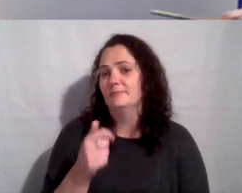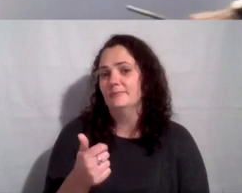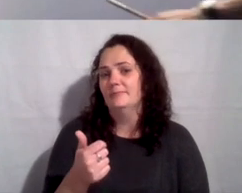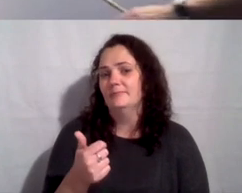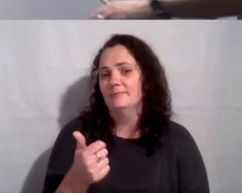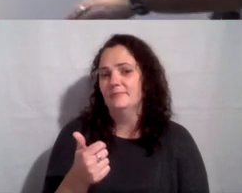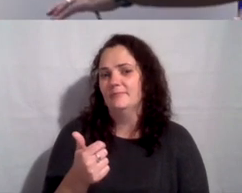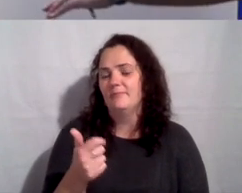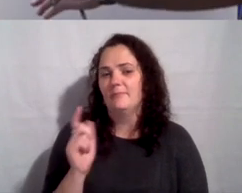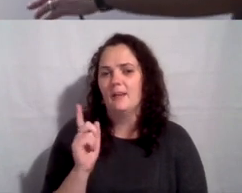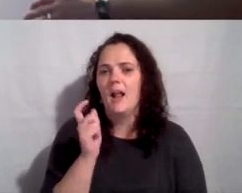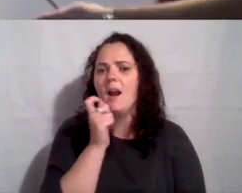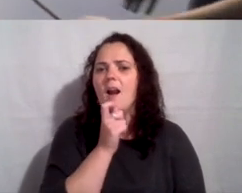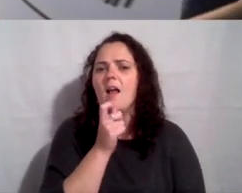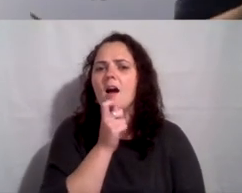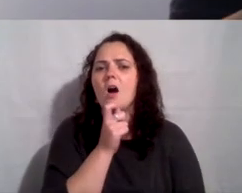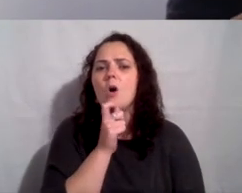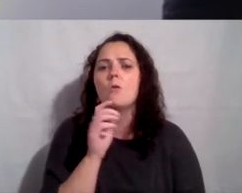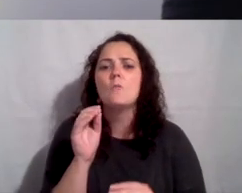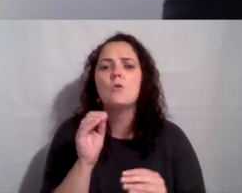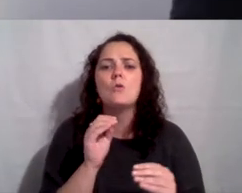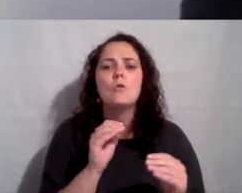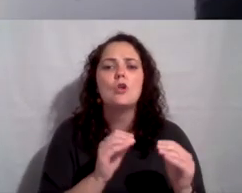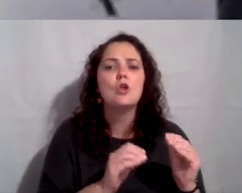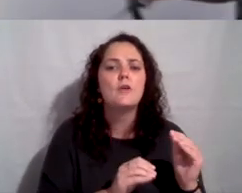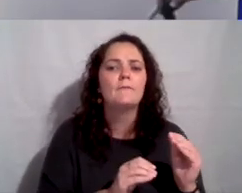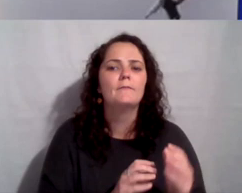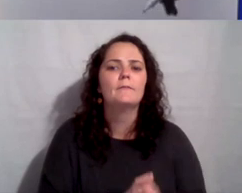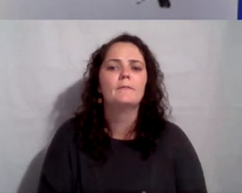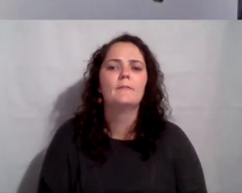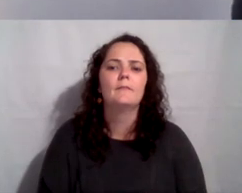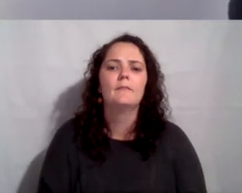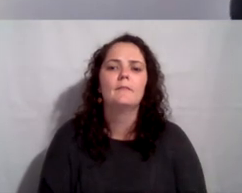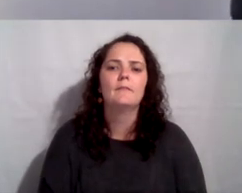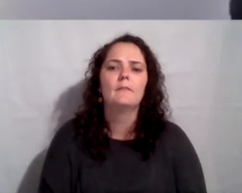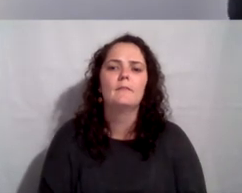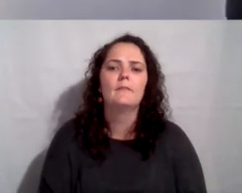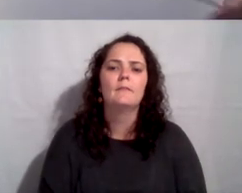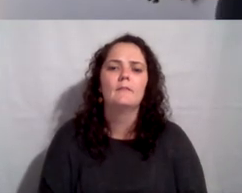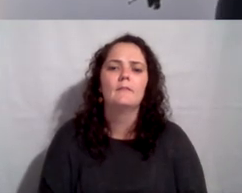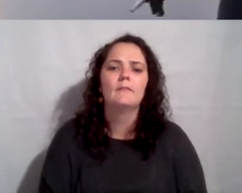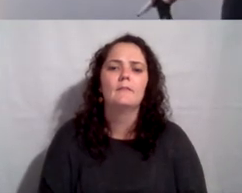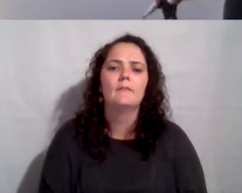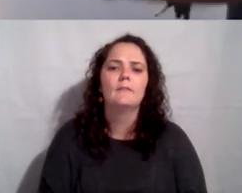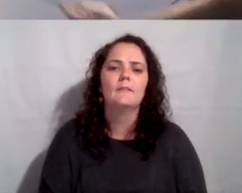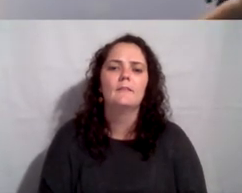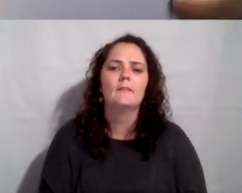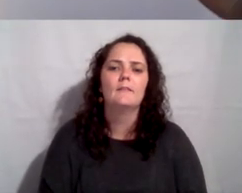Alright let's do a very, very slight alteration now, so Atticus and Rachel are going to do a very slight movement and then you're going to continue